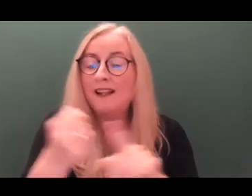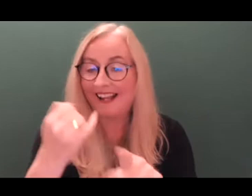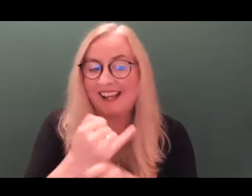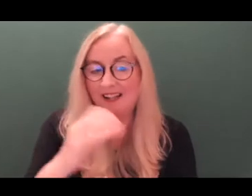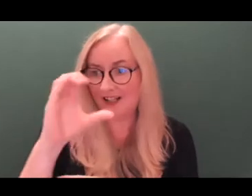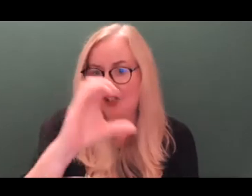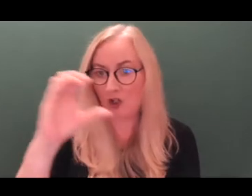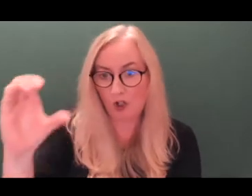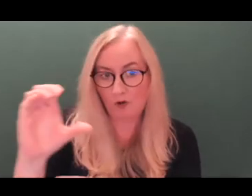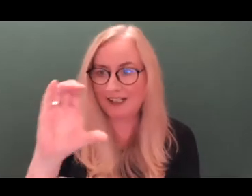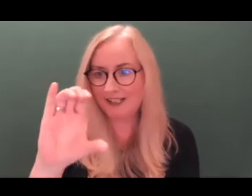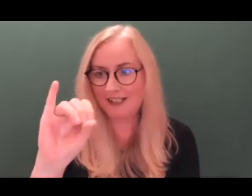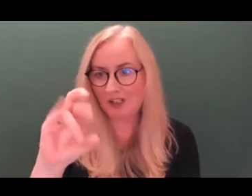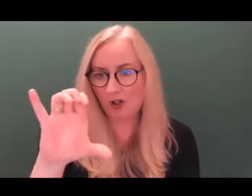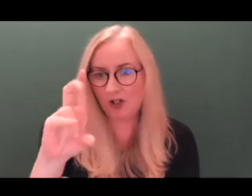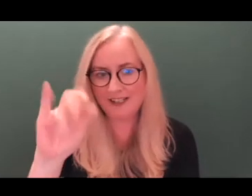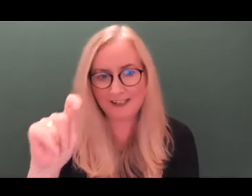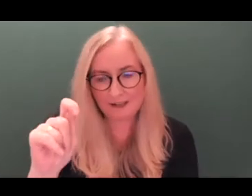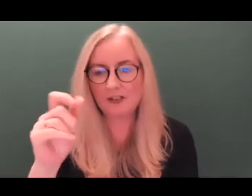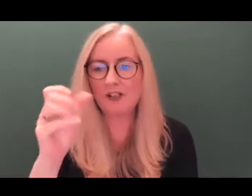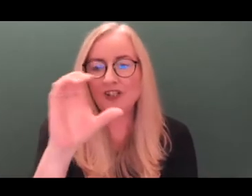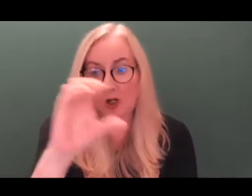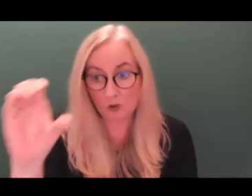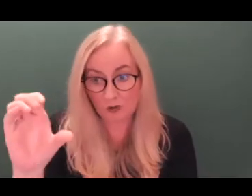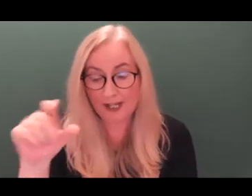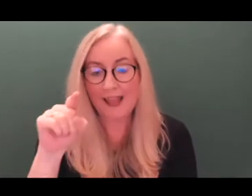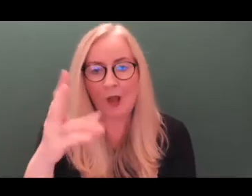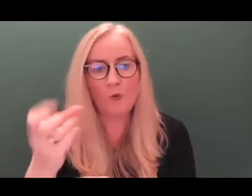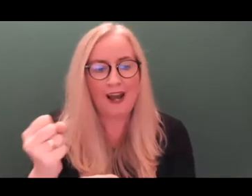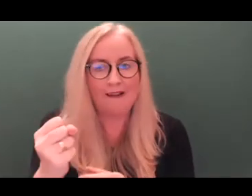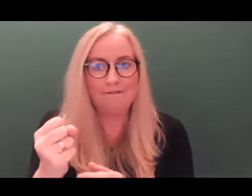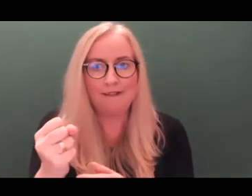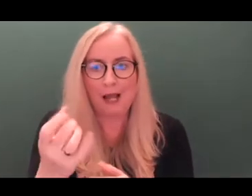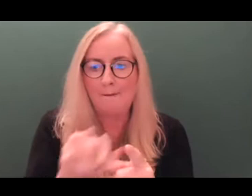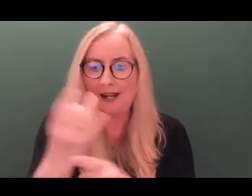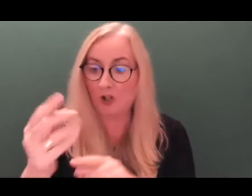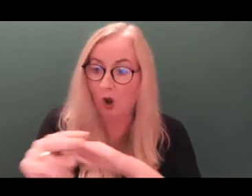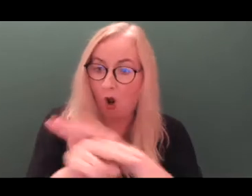and will which will have exclusive jurisdiction for applications under the Assisted Decision